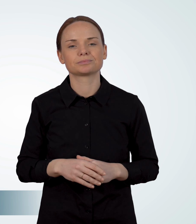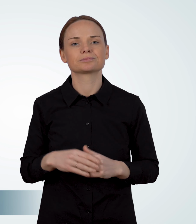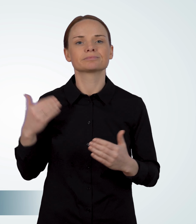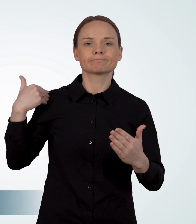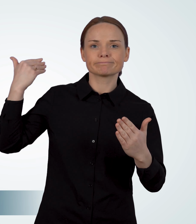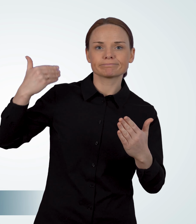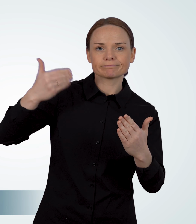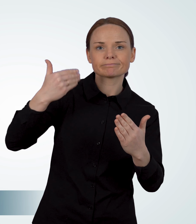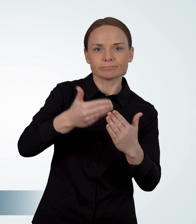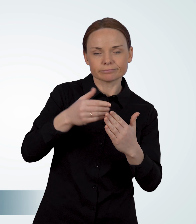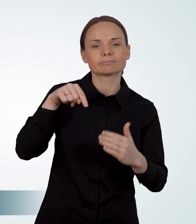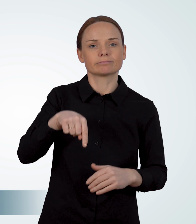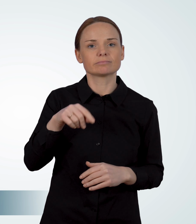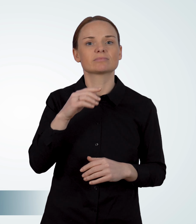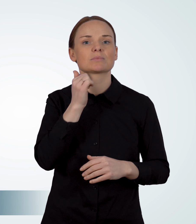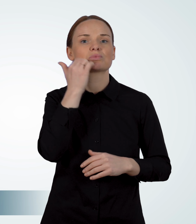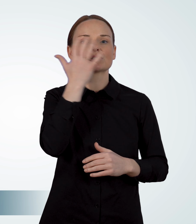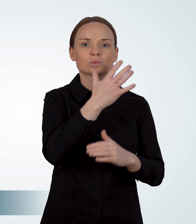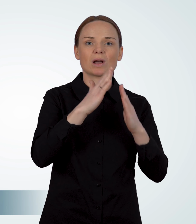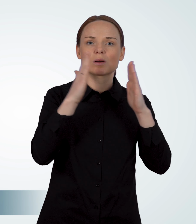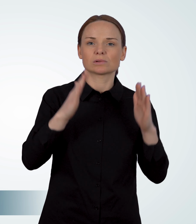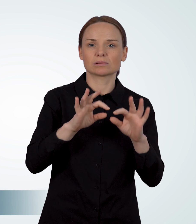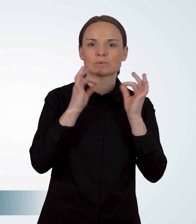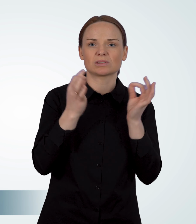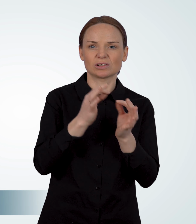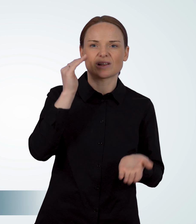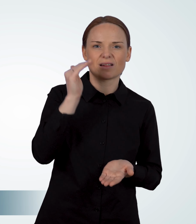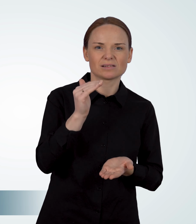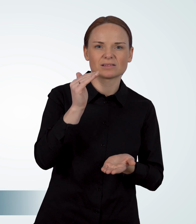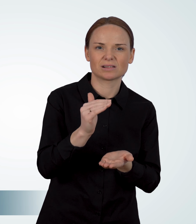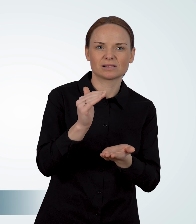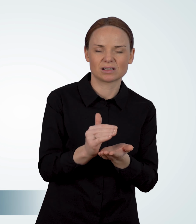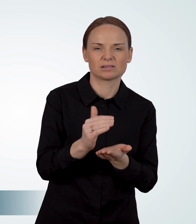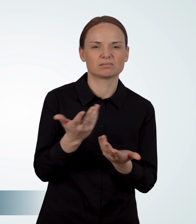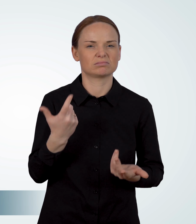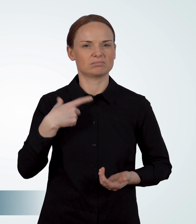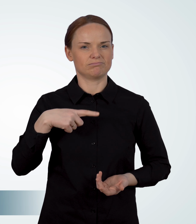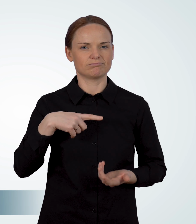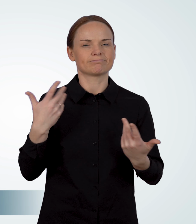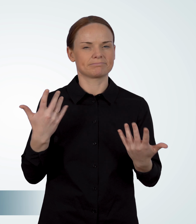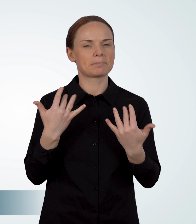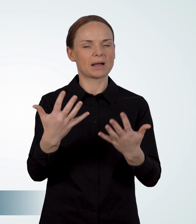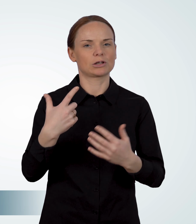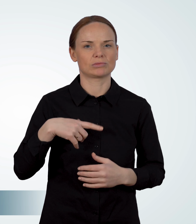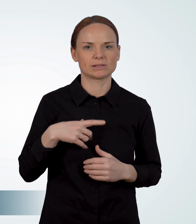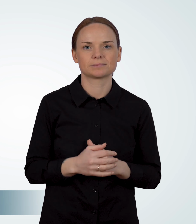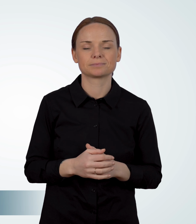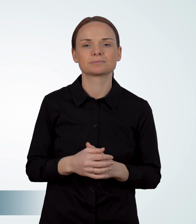The number of Indigenous housing organisations has decreased over many years for various reasons.